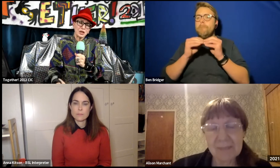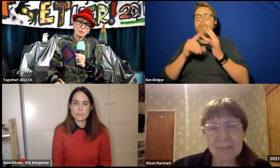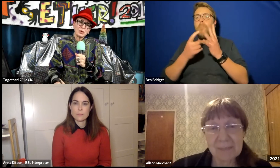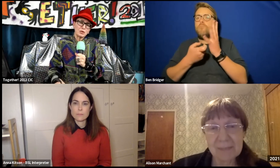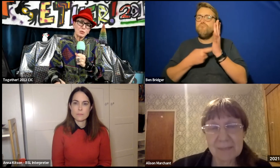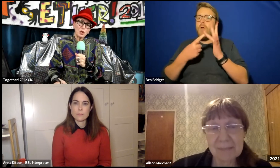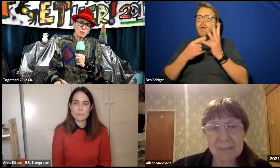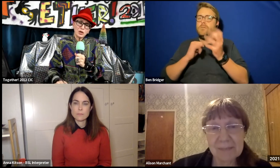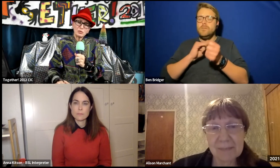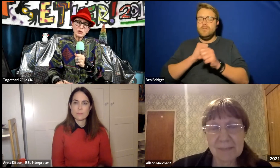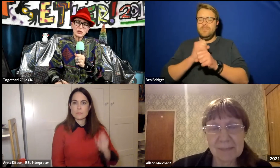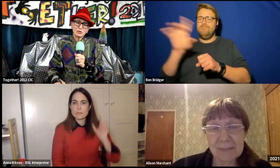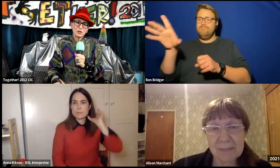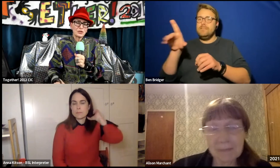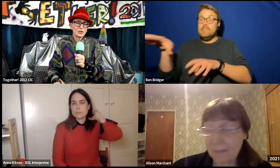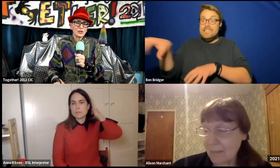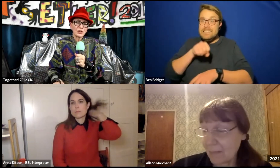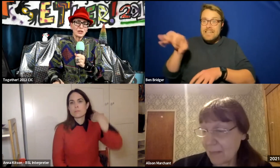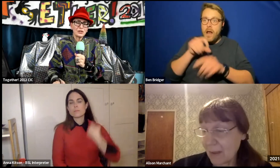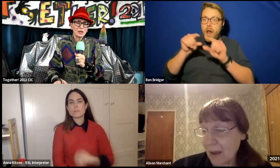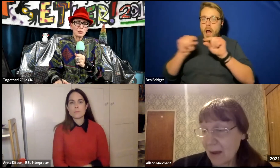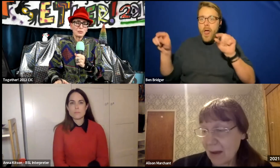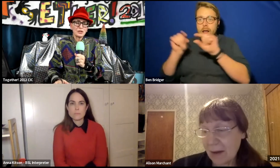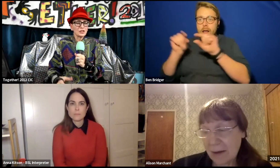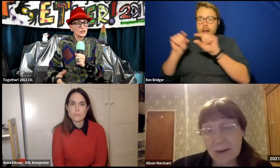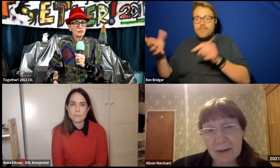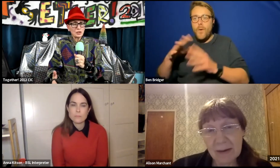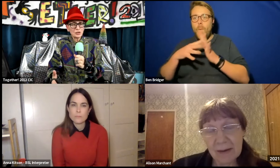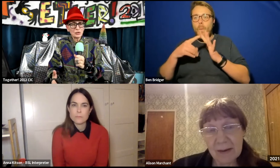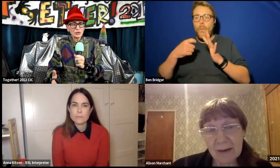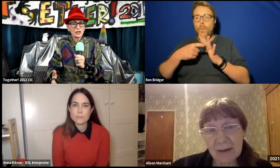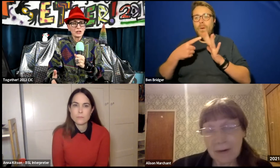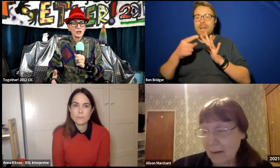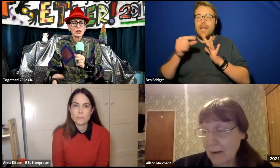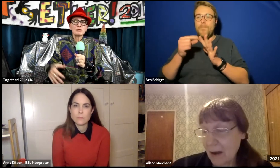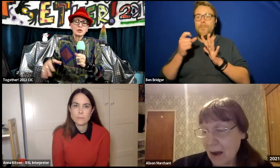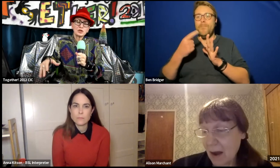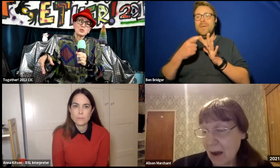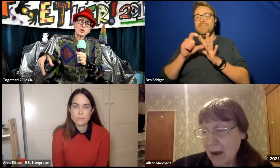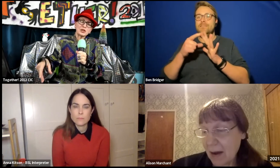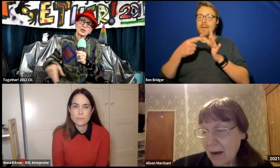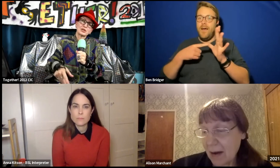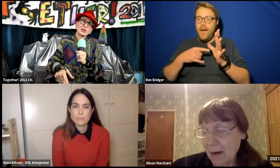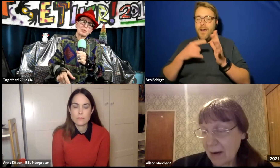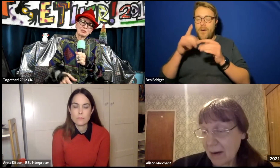Wikipedia, what are you going to read tonight, is it original one, or one that is cut up.